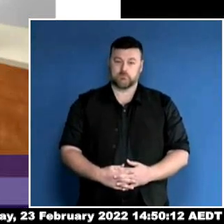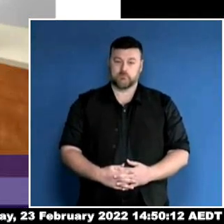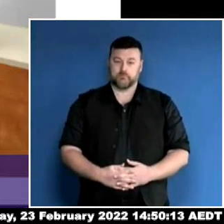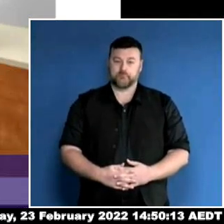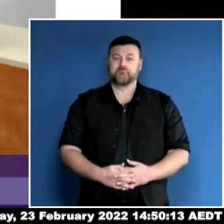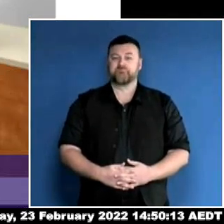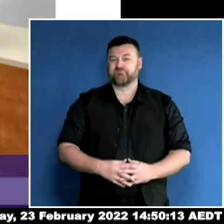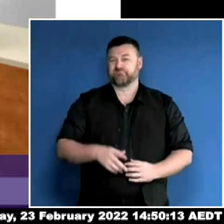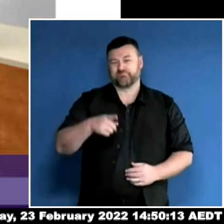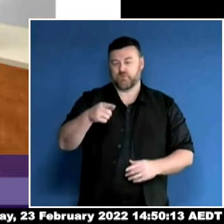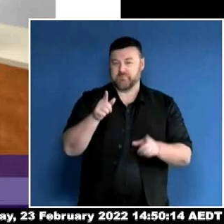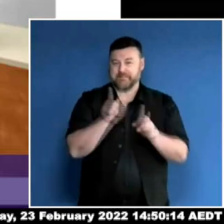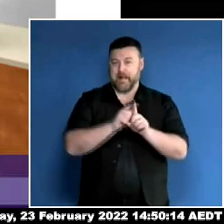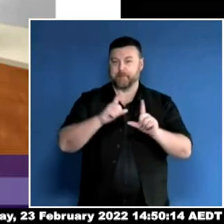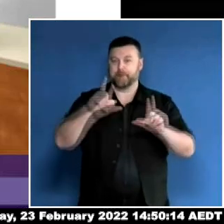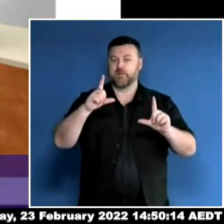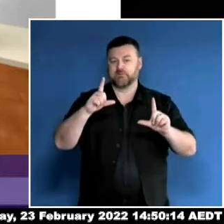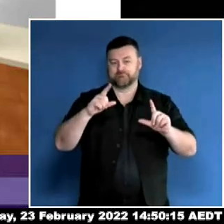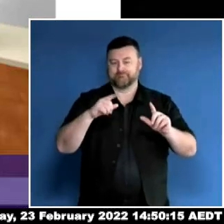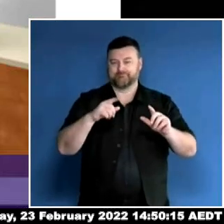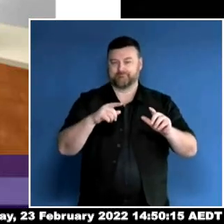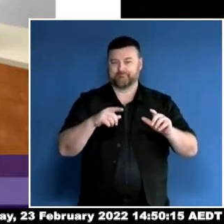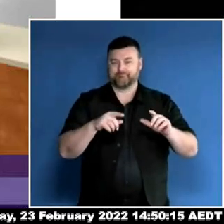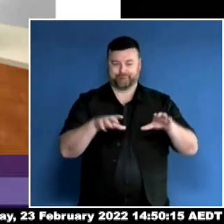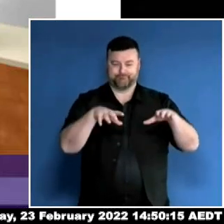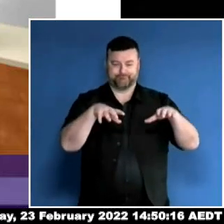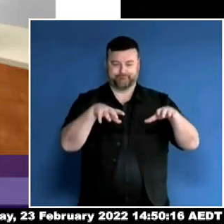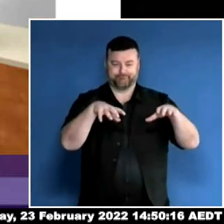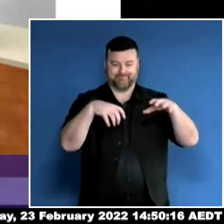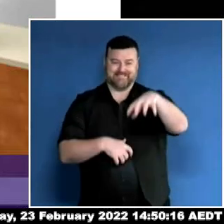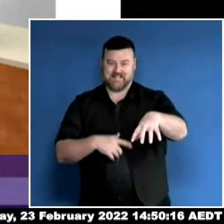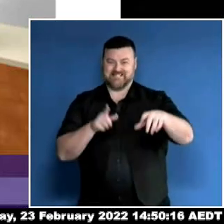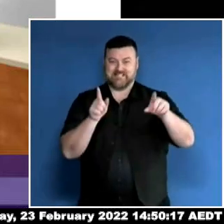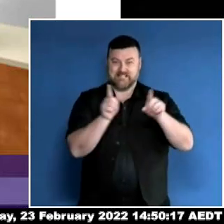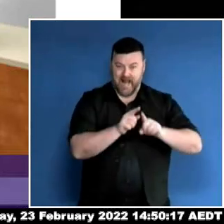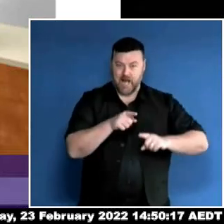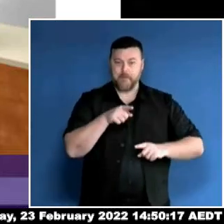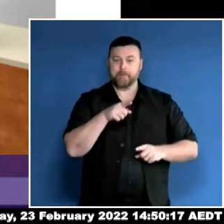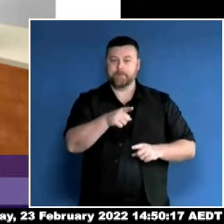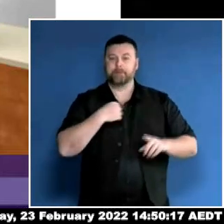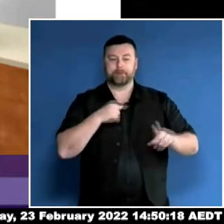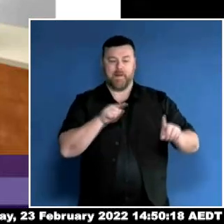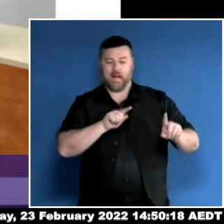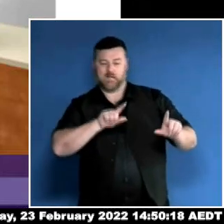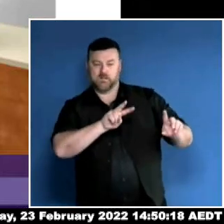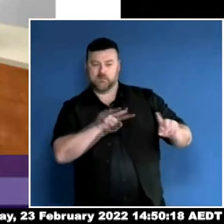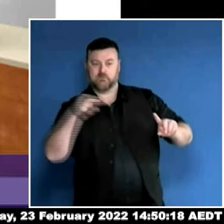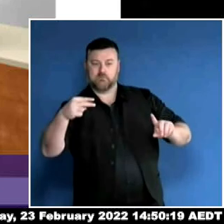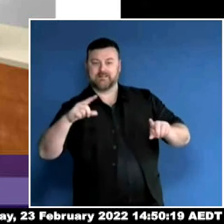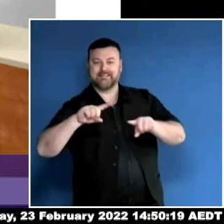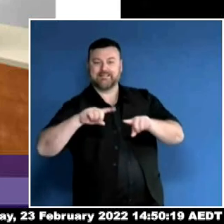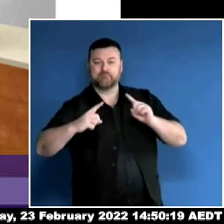So, as you can see, it's another old office desk and a whiteboard and another domestic